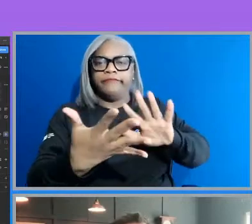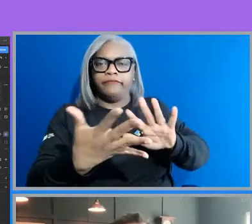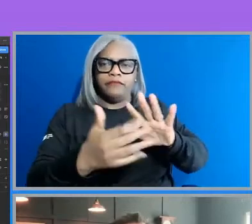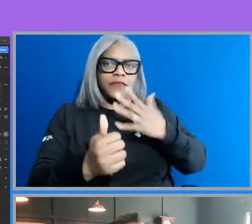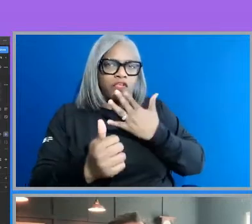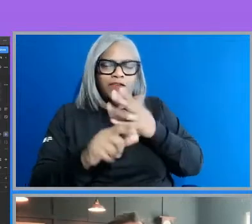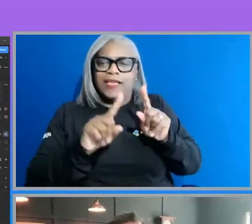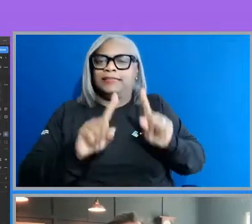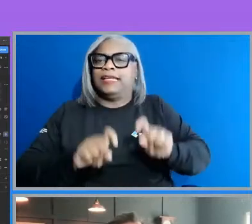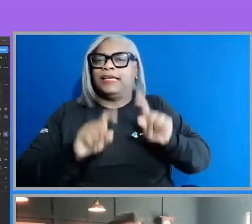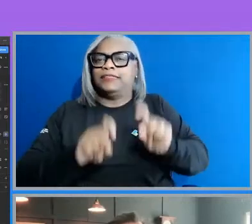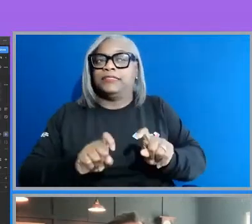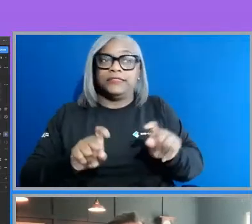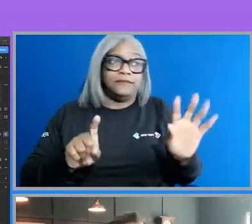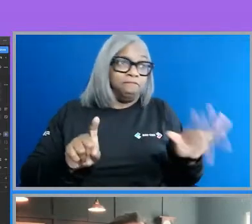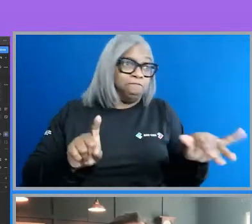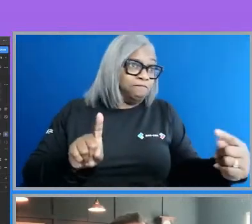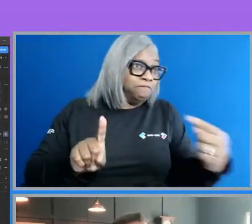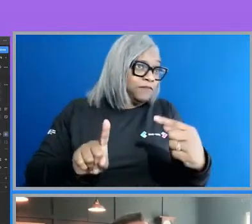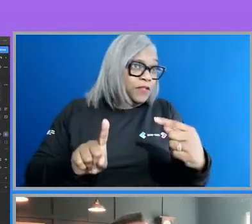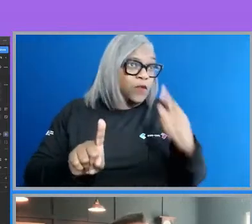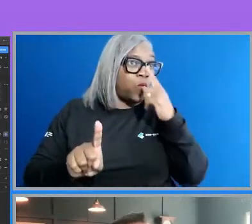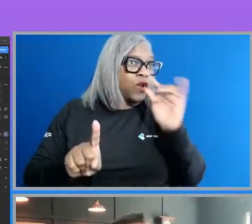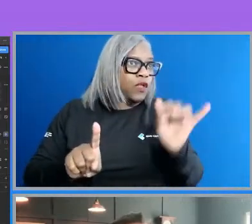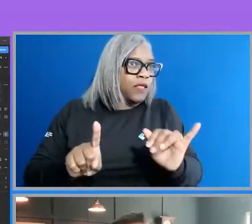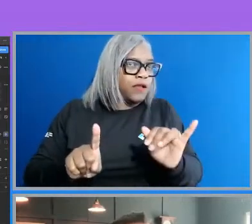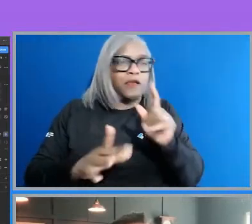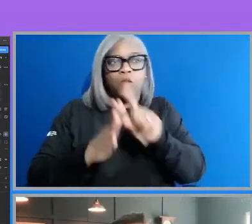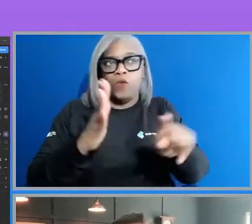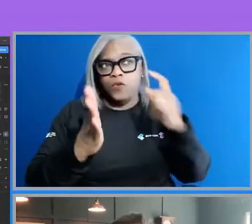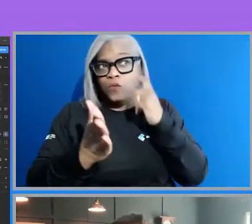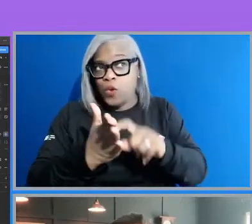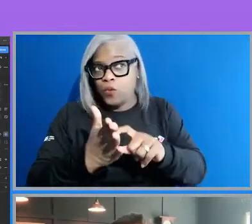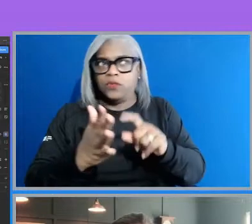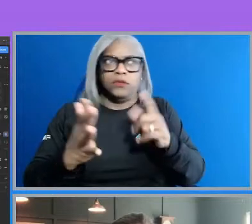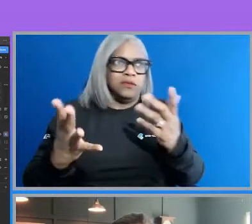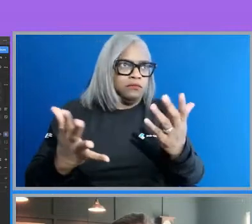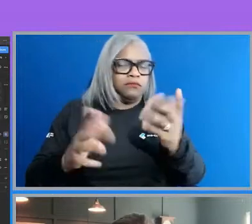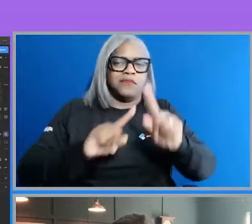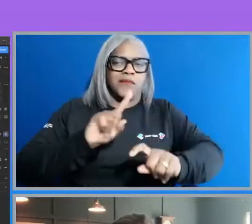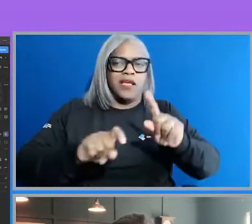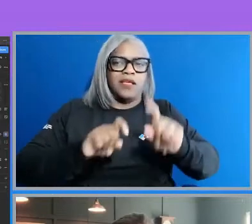real users. Ask them what is this visualization trying to